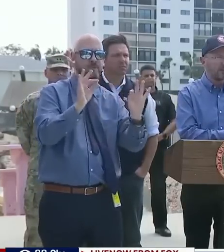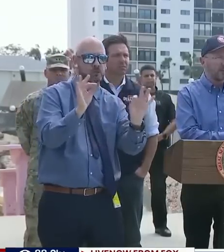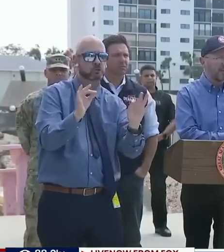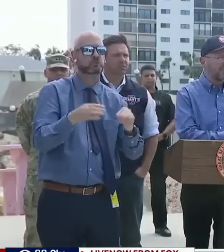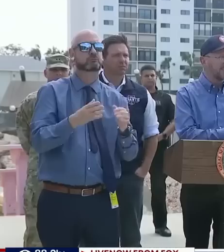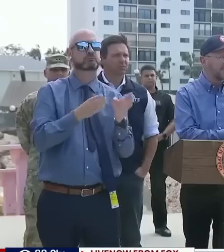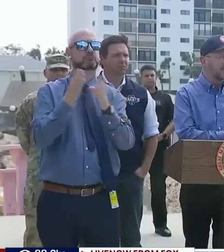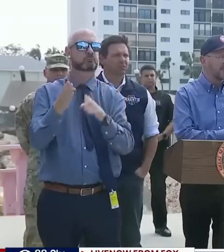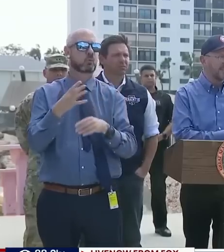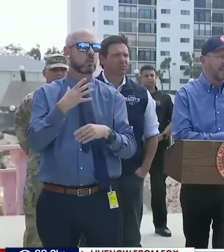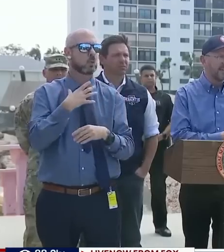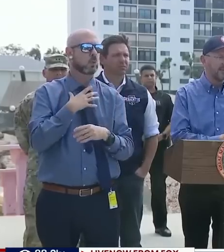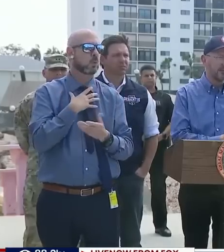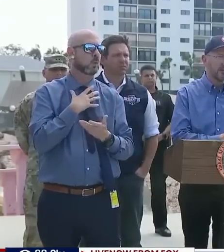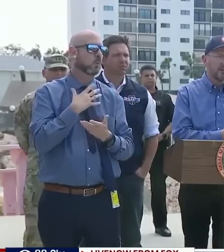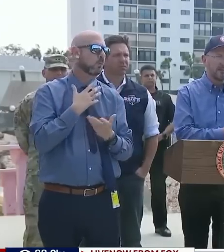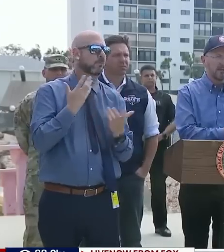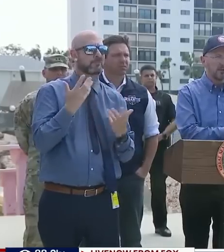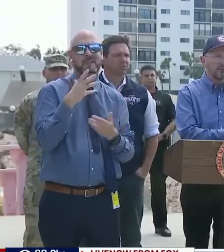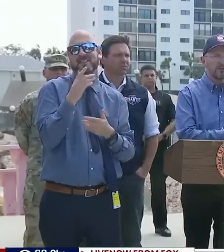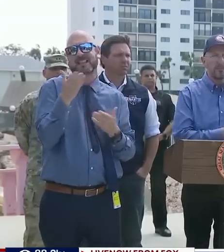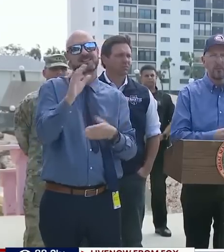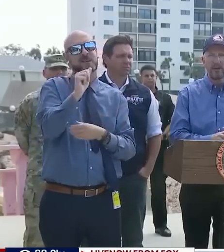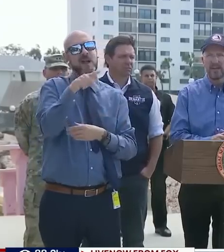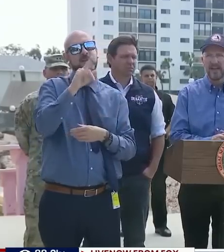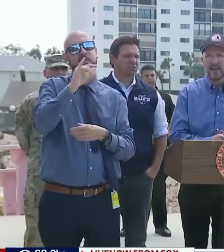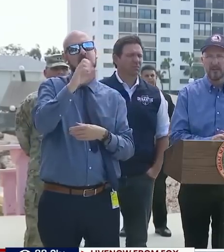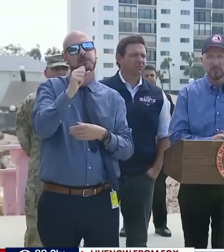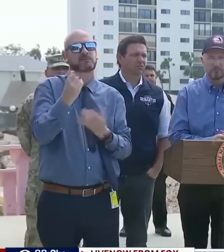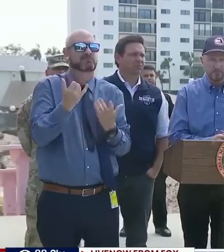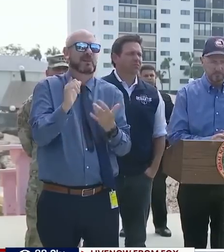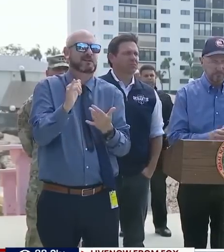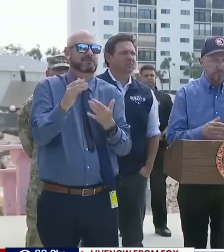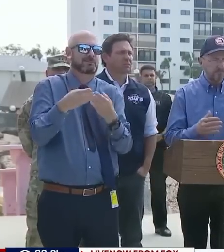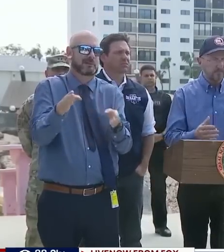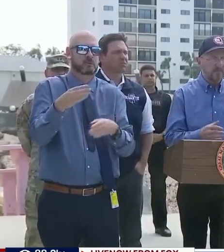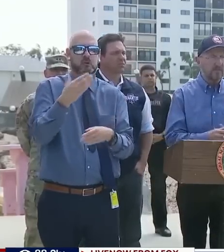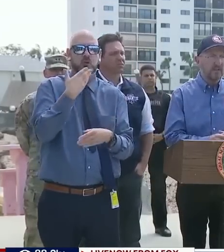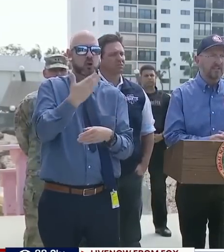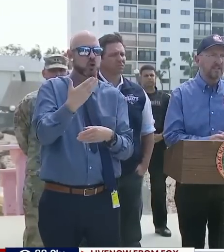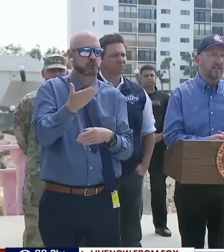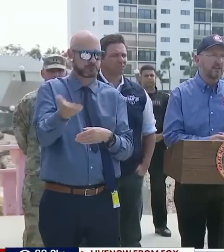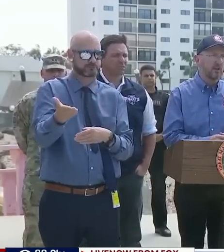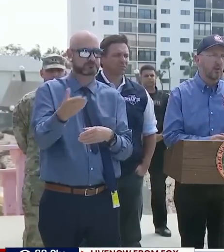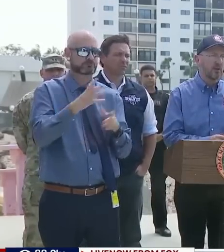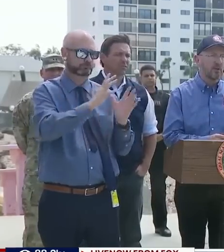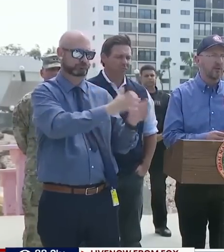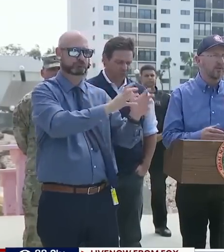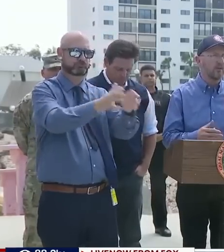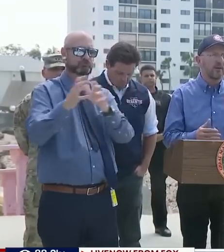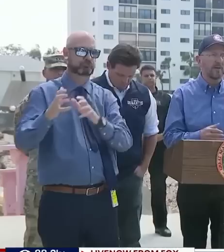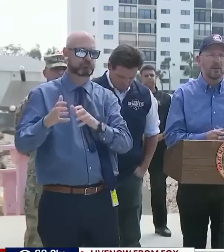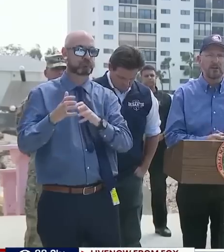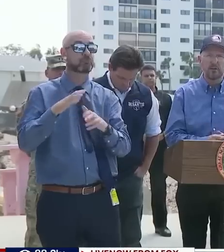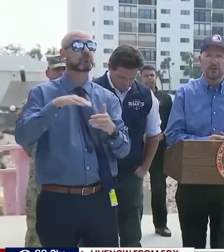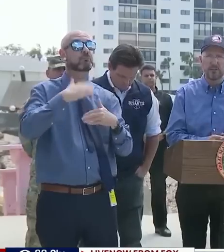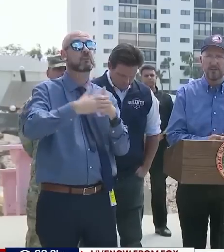separate it into sheetrock and construction materials. separated into furniture. separated into white goods. If you have appliances and things of that nature make